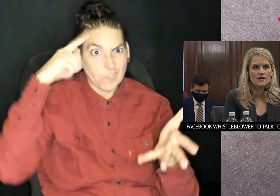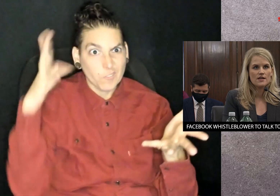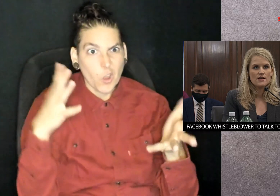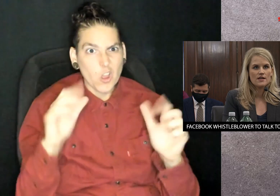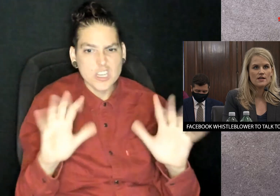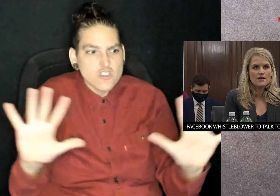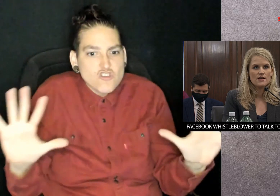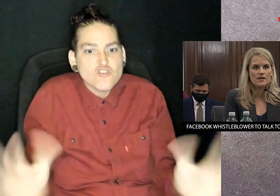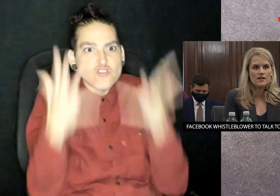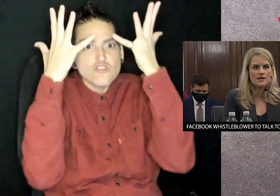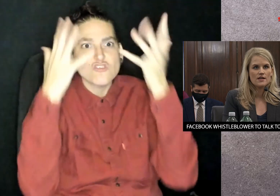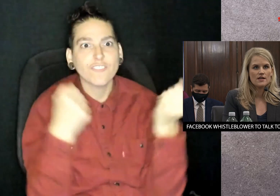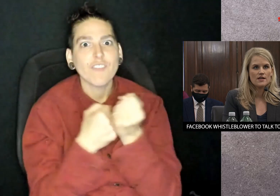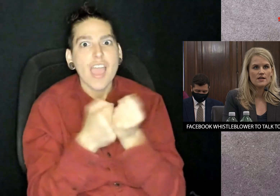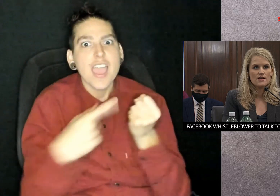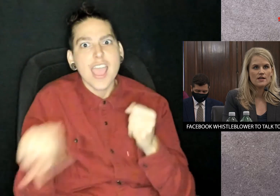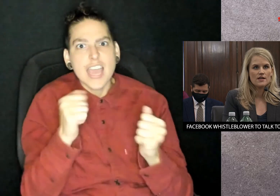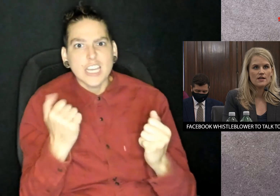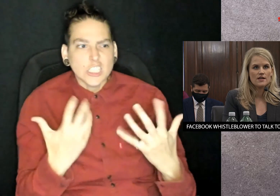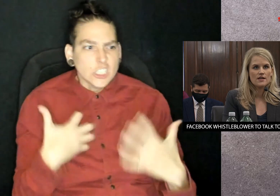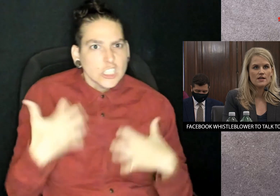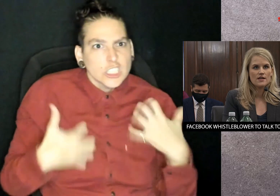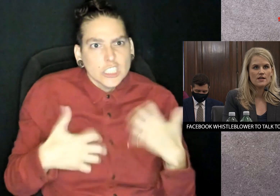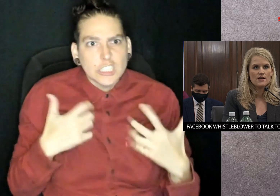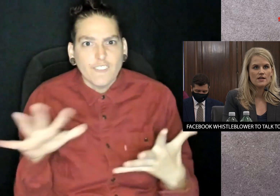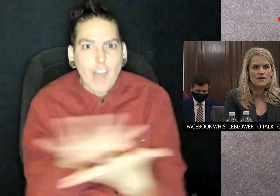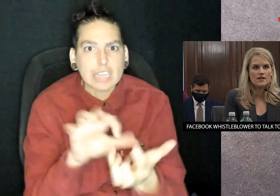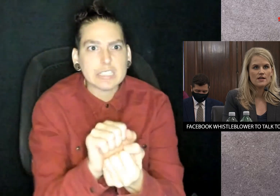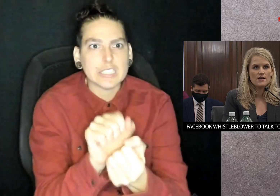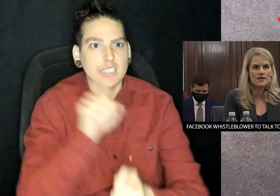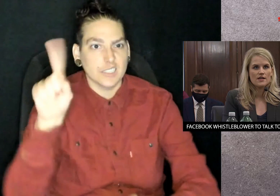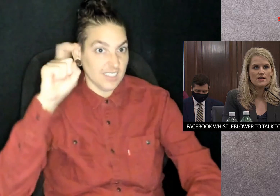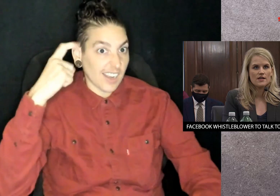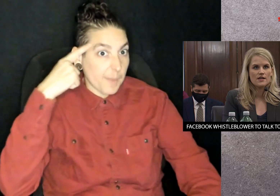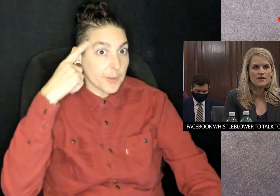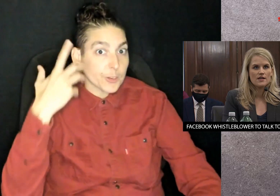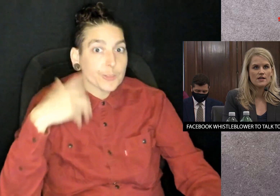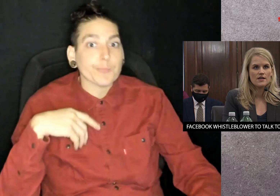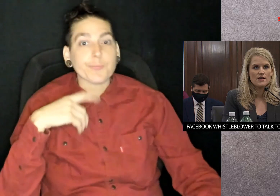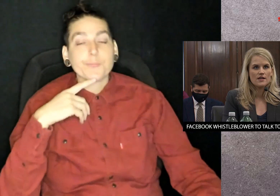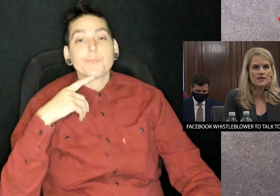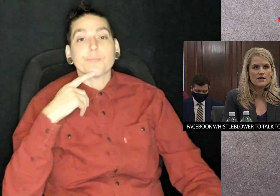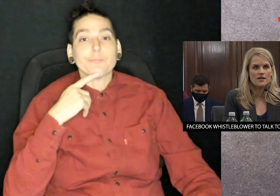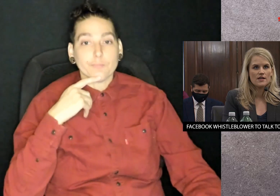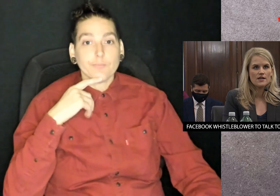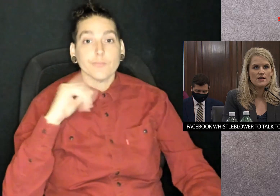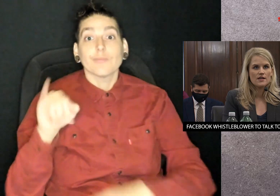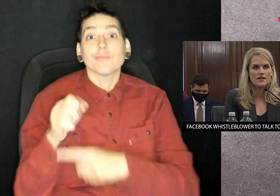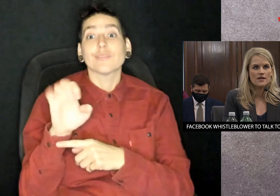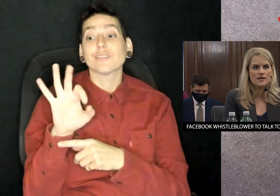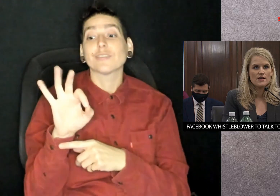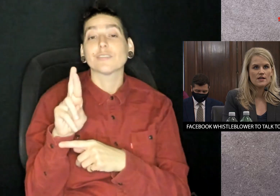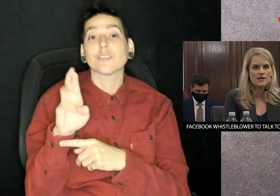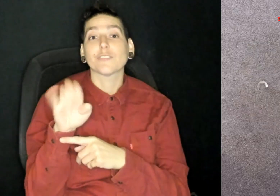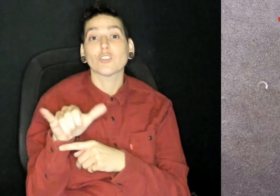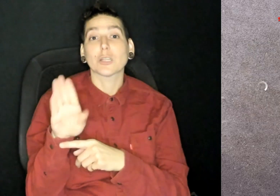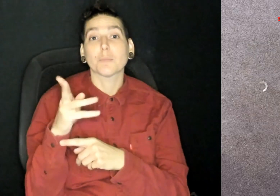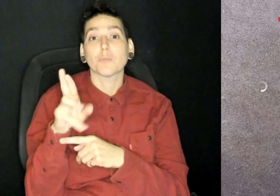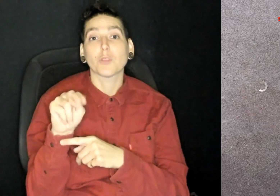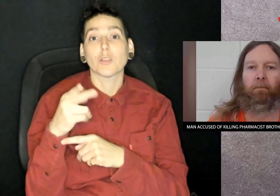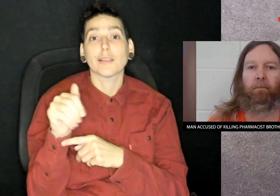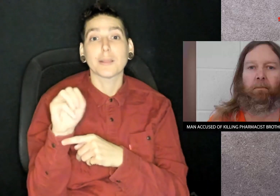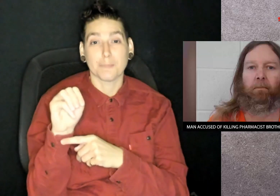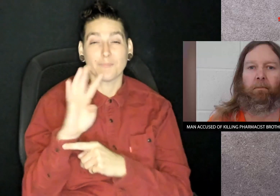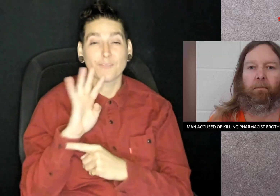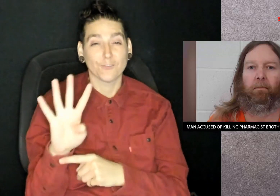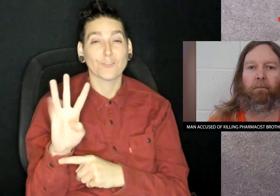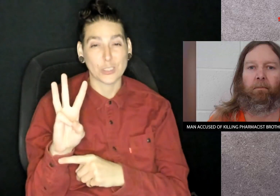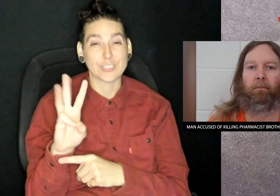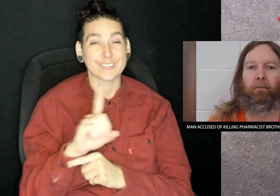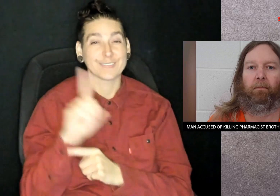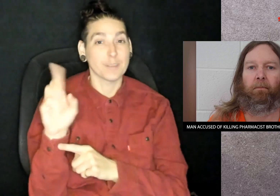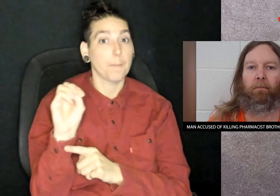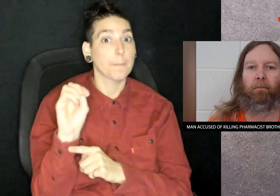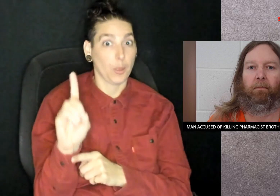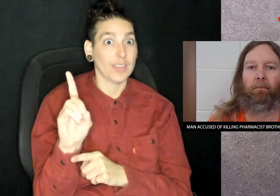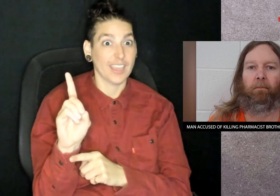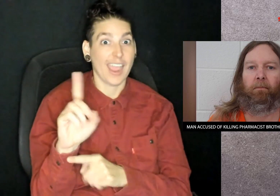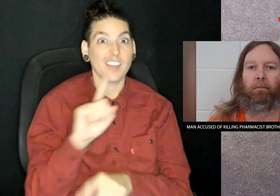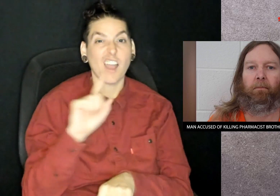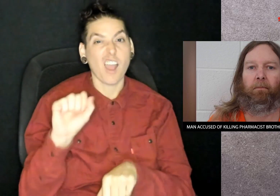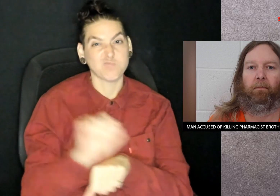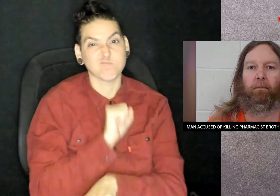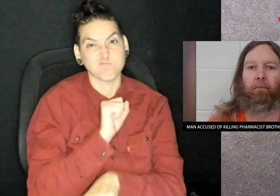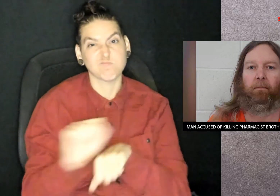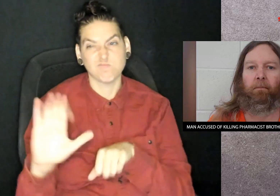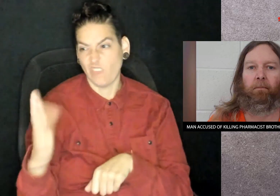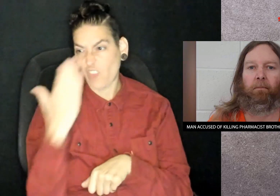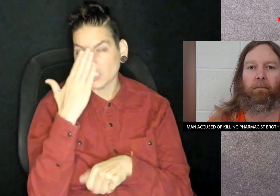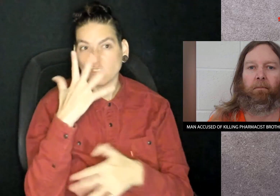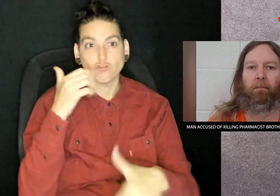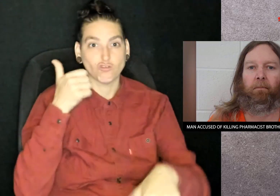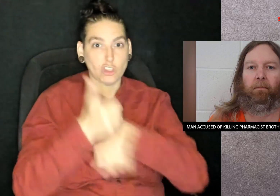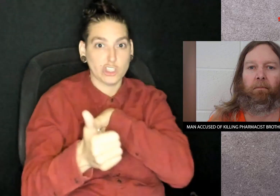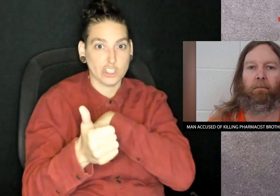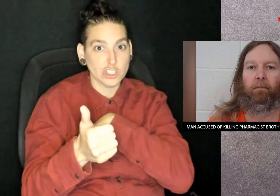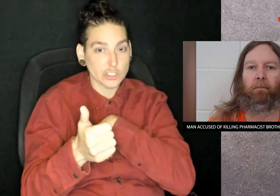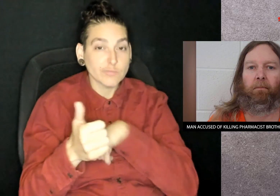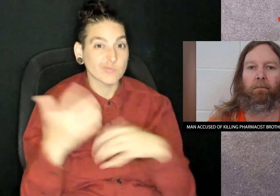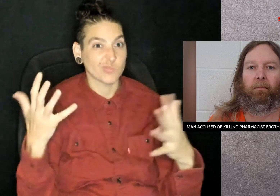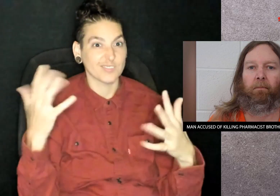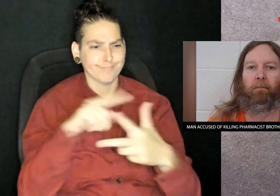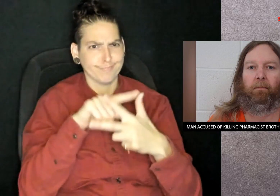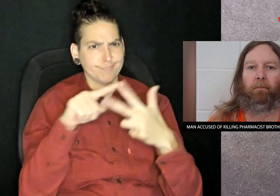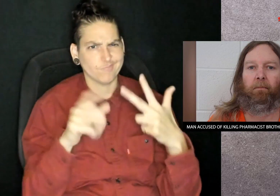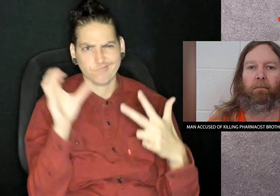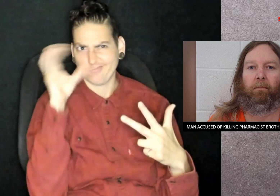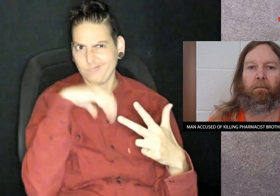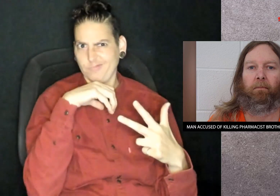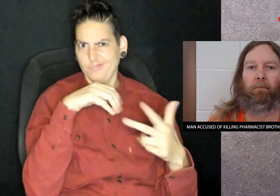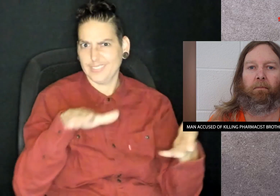of violence at the capitol 46-year-old Maryland man Jeffrey Burnham is facing charges in three